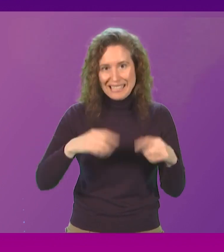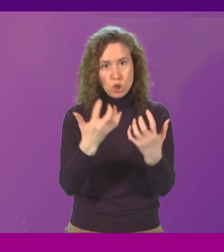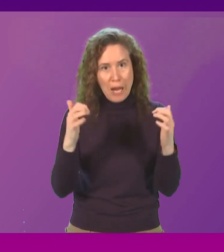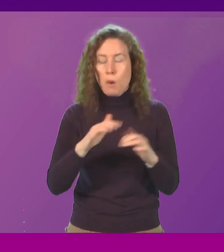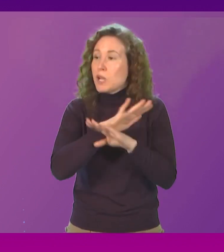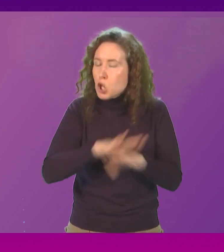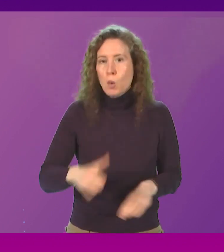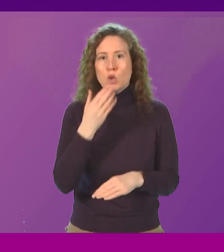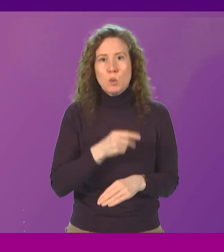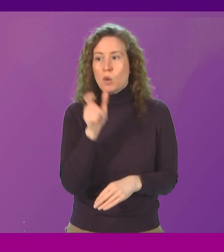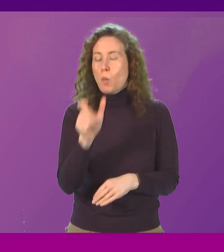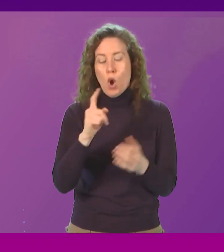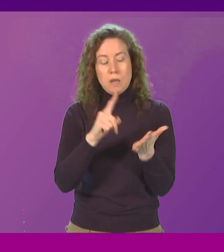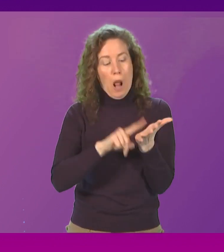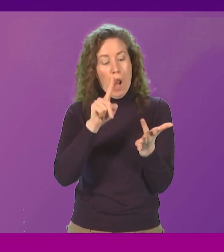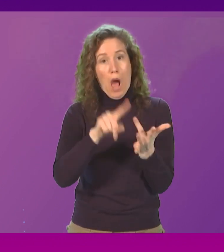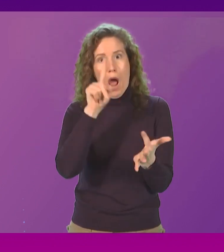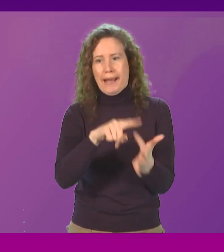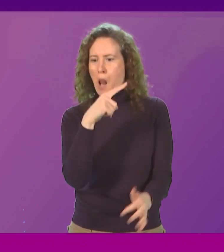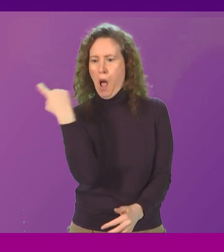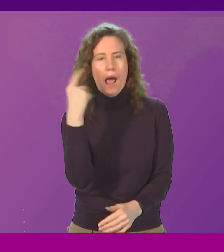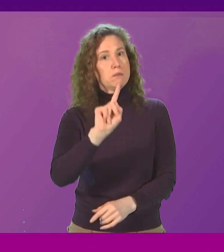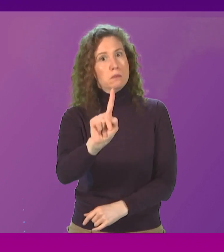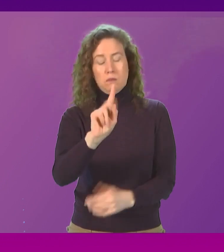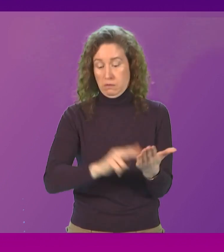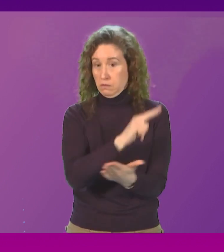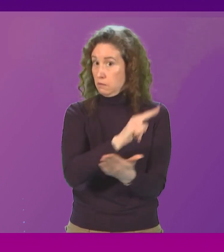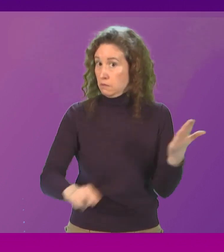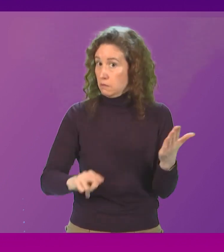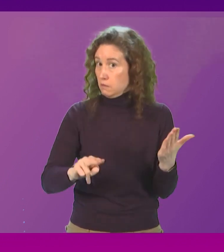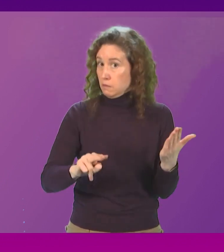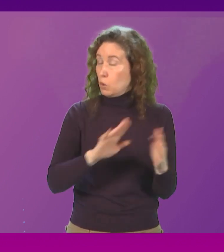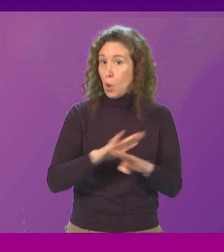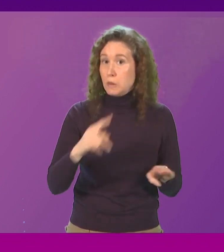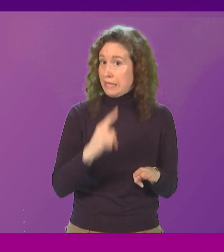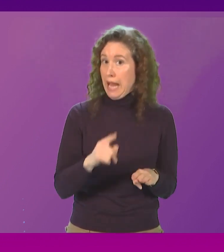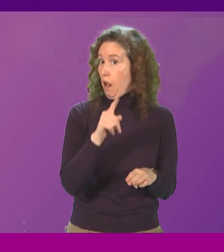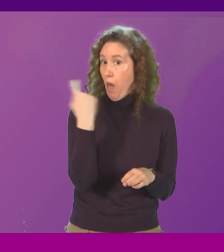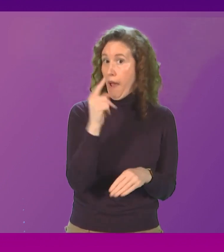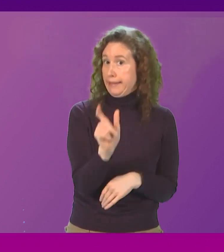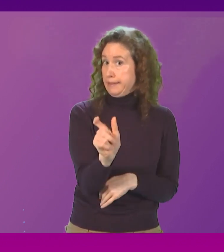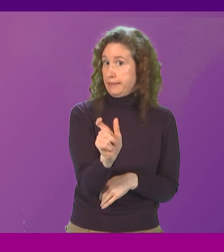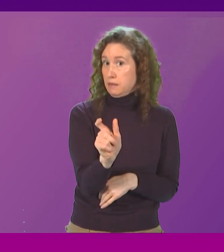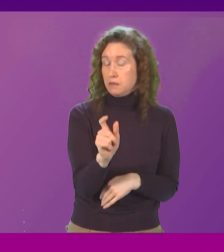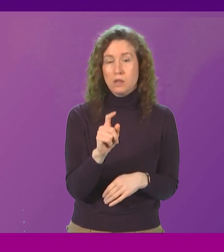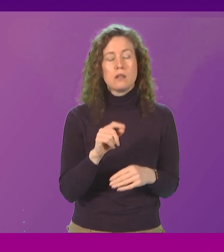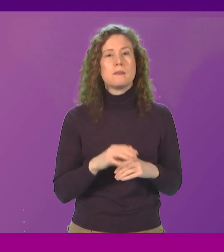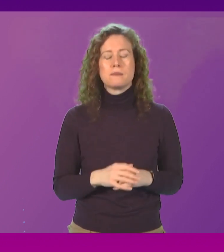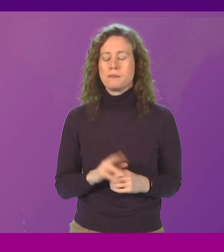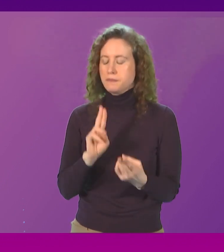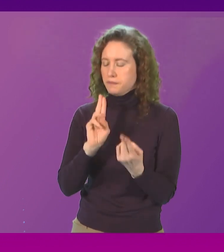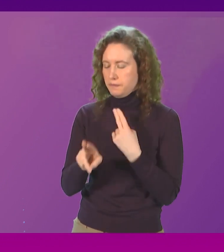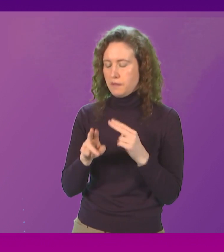use the word “lie” in the chamber.